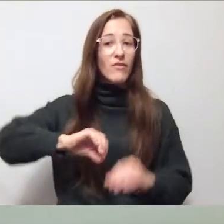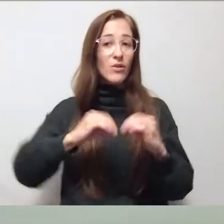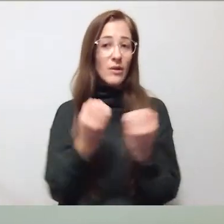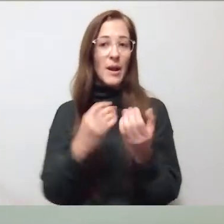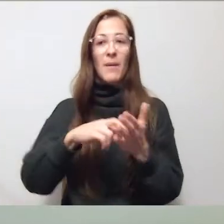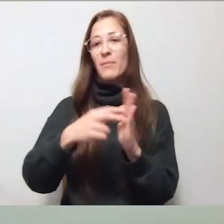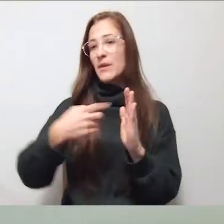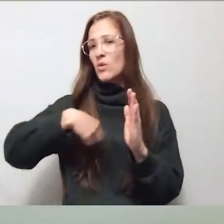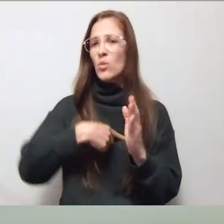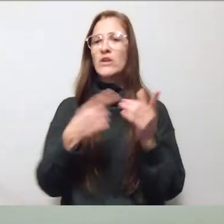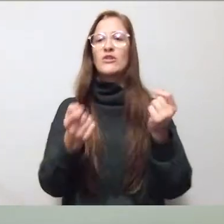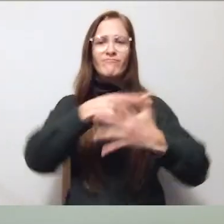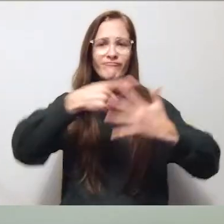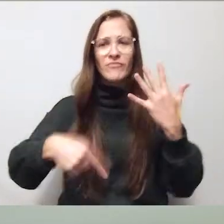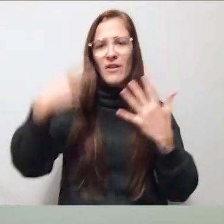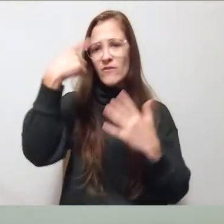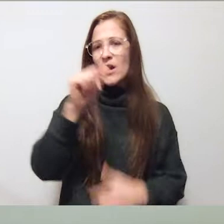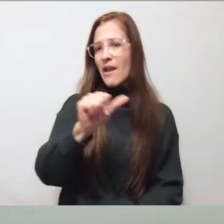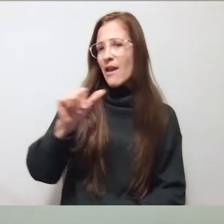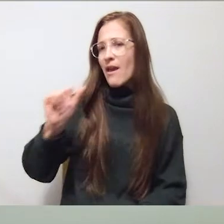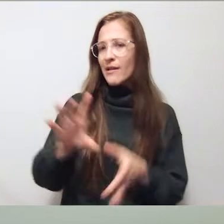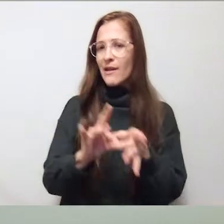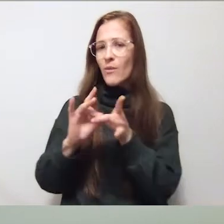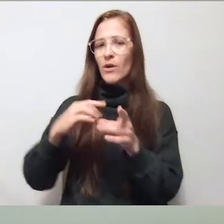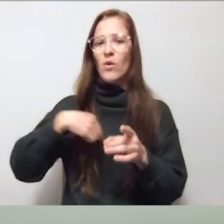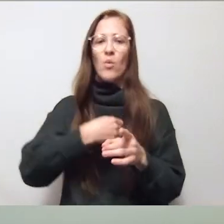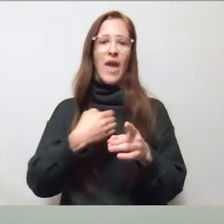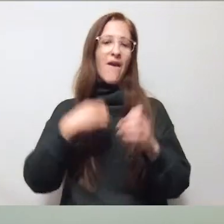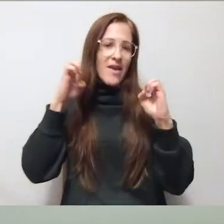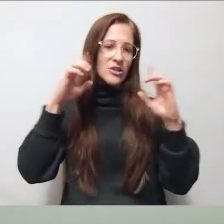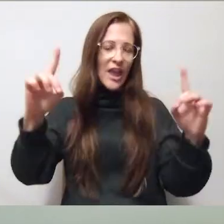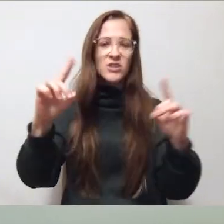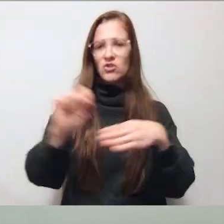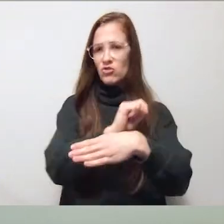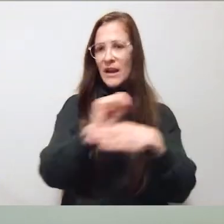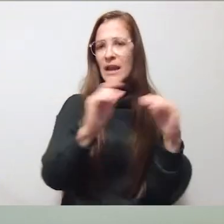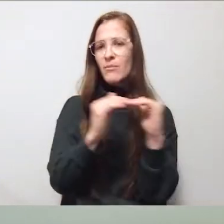for the AAA network. We host an education and training grant. We do a lot of peer-to-peer support,